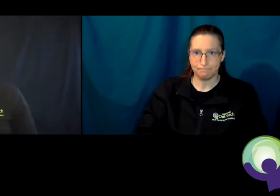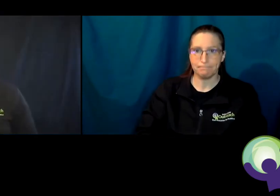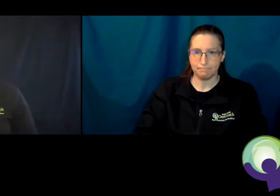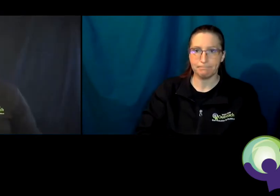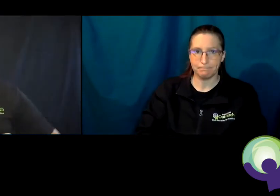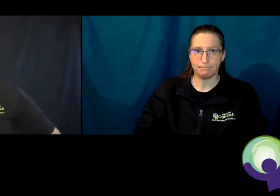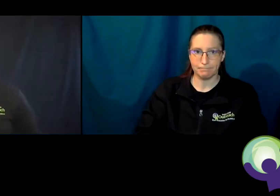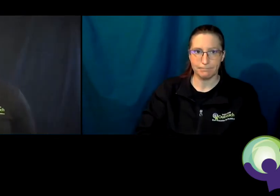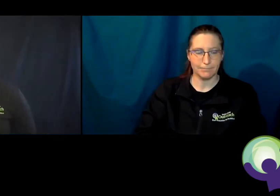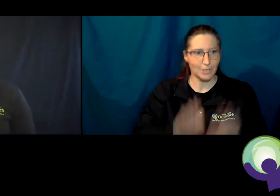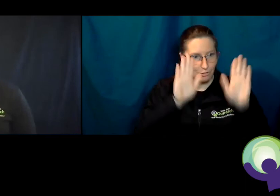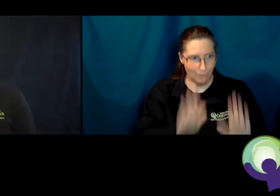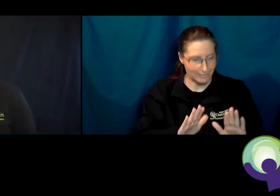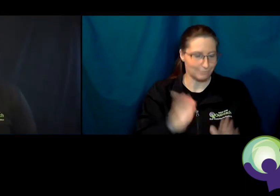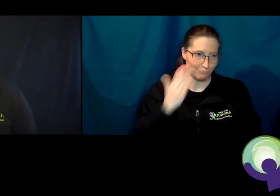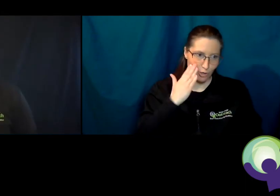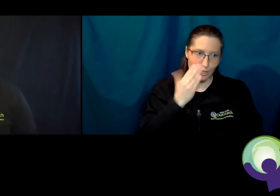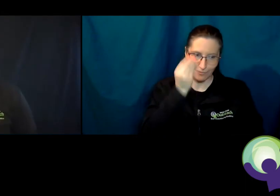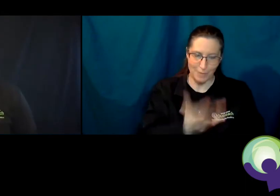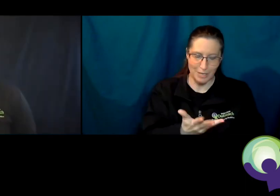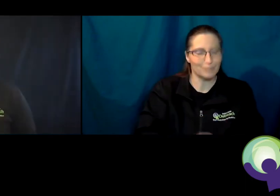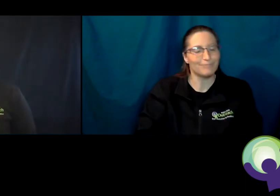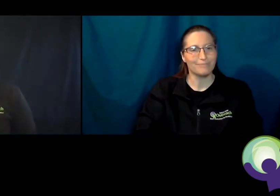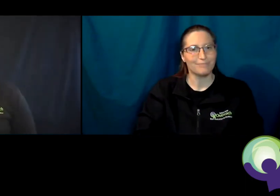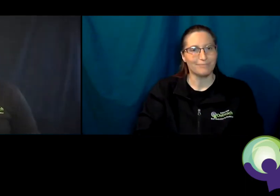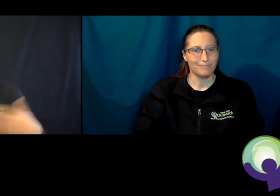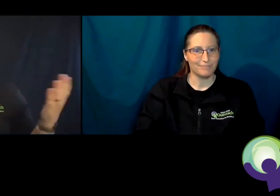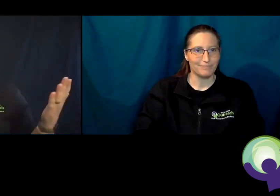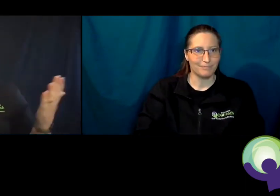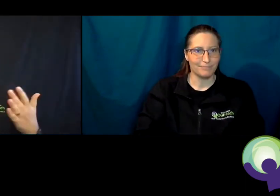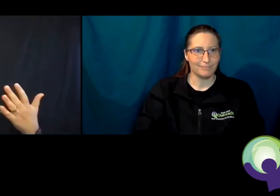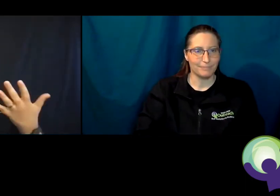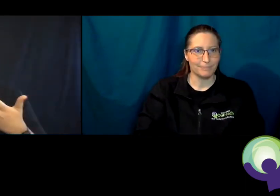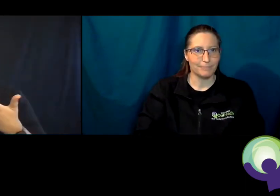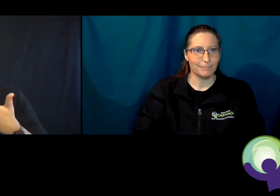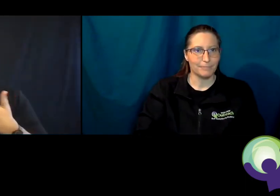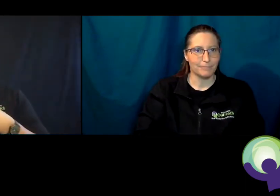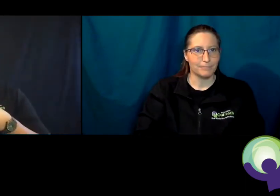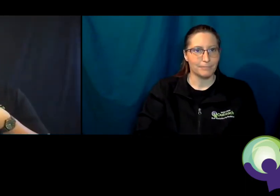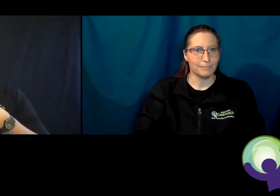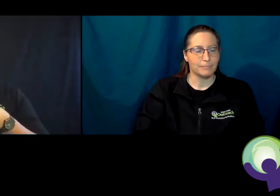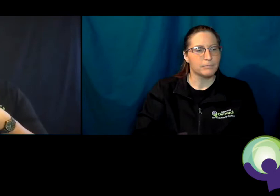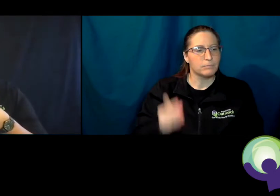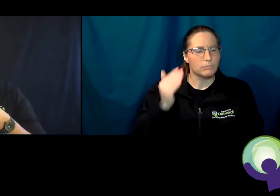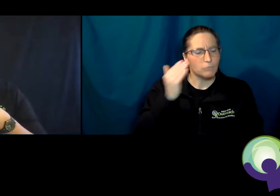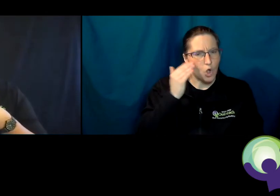great that's great to know and is that something do if a supervisor will